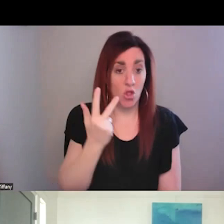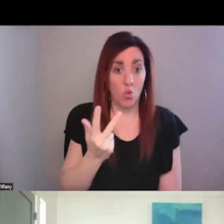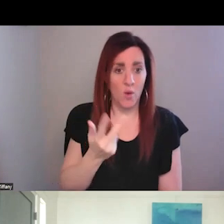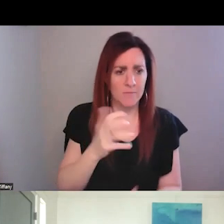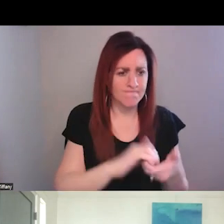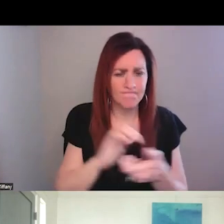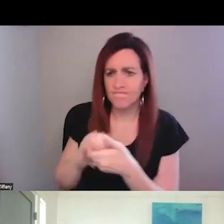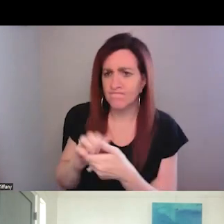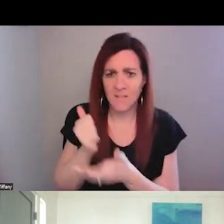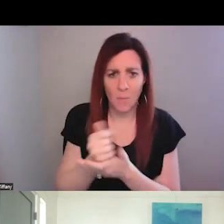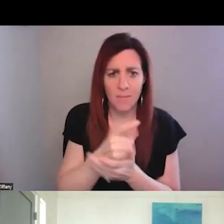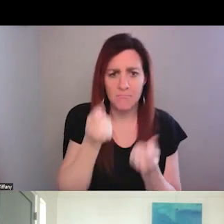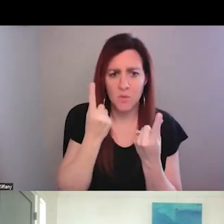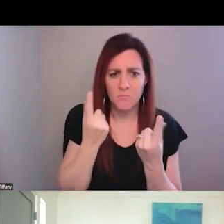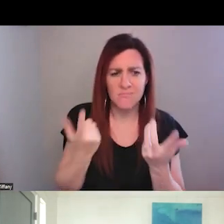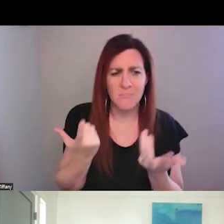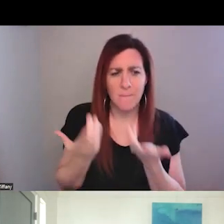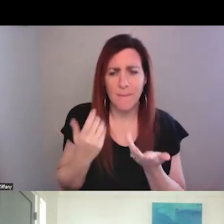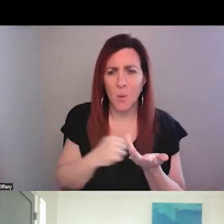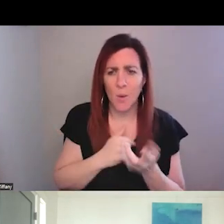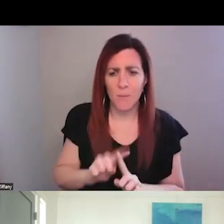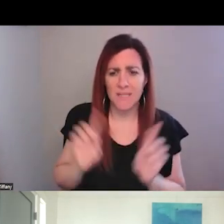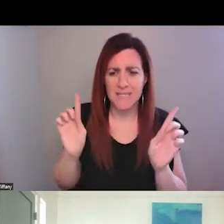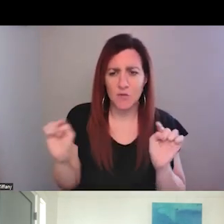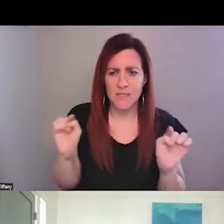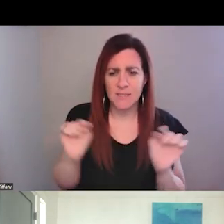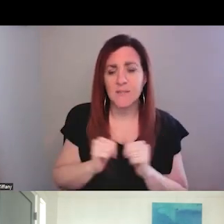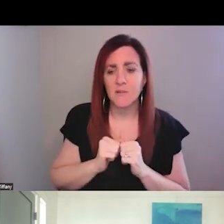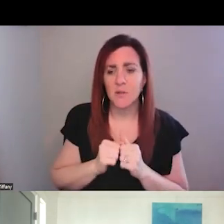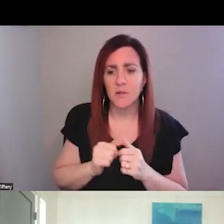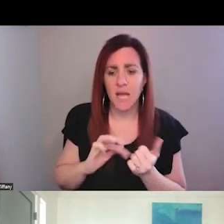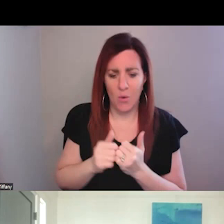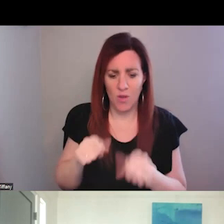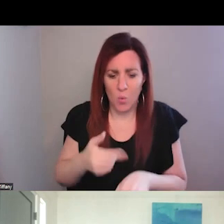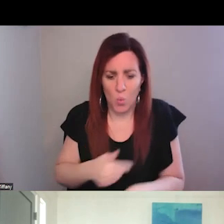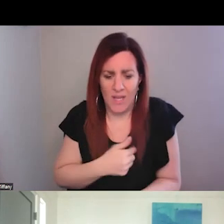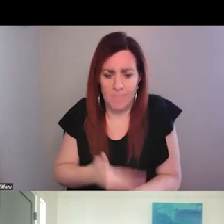WE HAVE DONE DIFFERENTLY, WHAT WE COULD DO BETTER. WE ARE